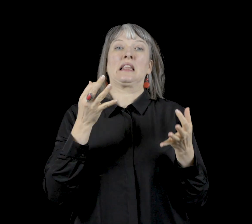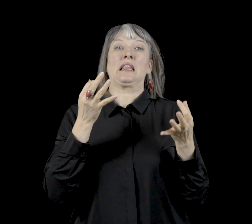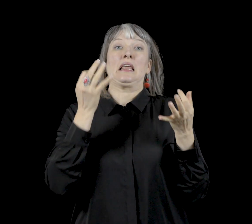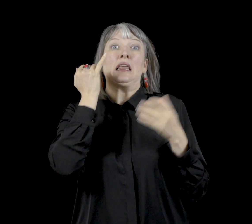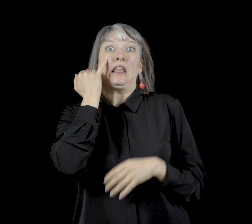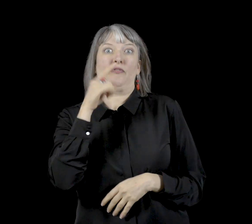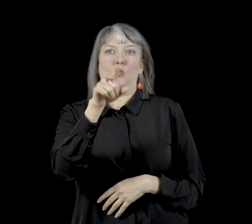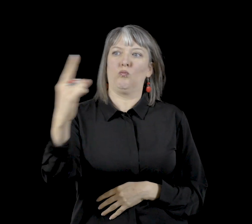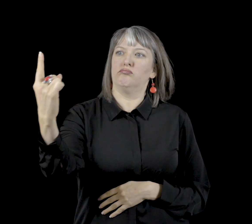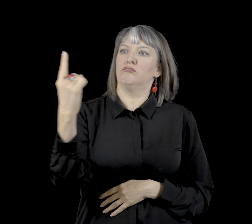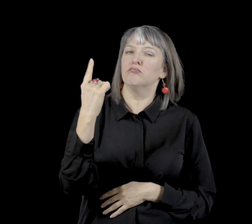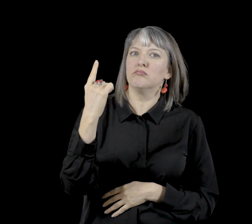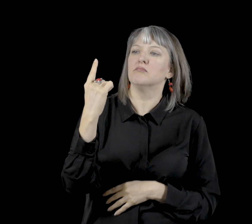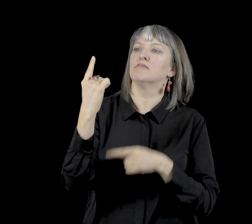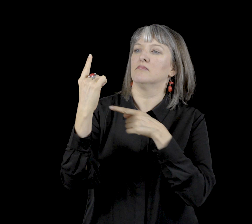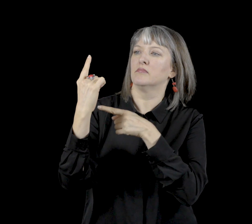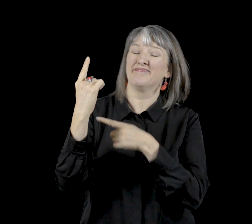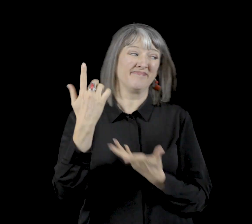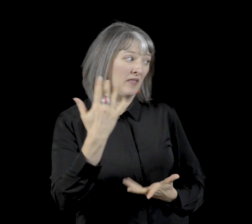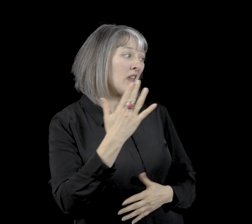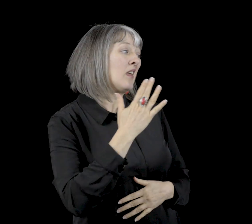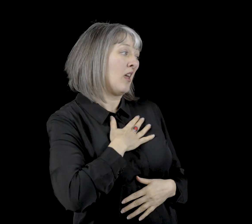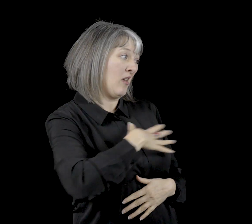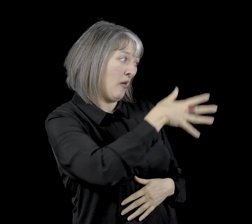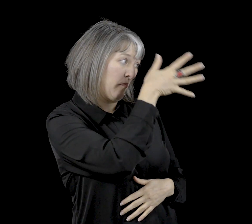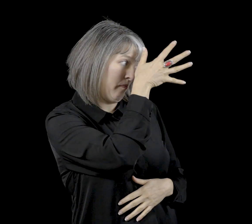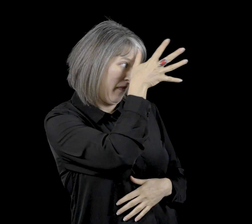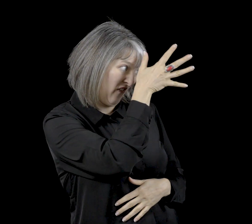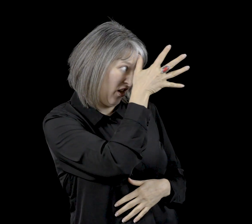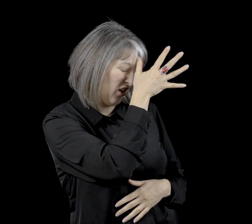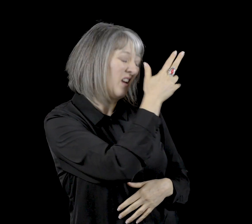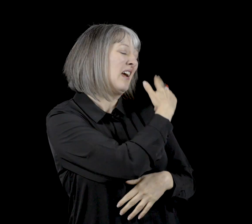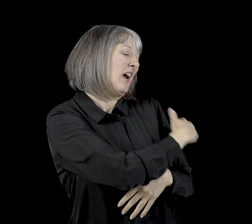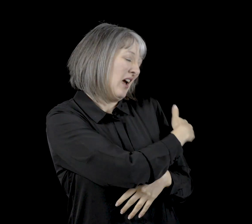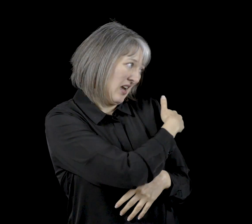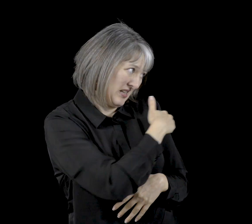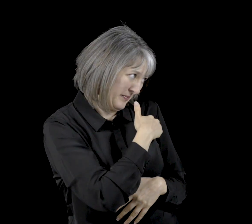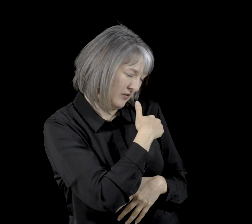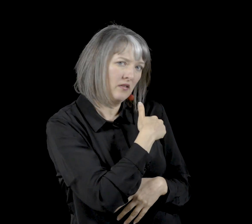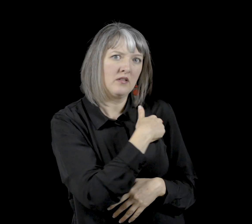If a person was to appear to me and say "My father is in the hospital."